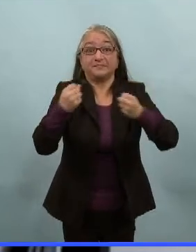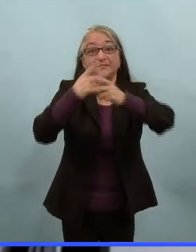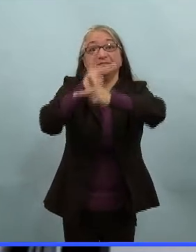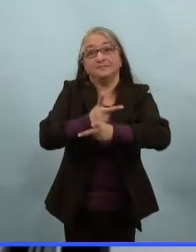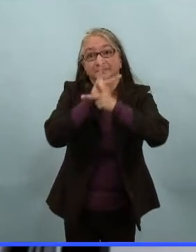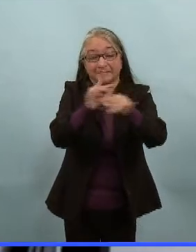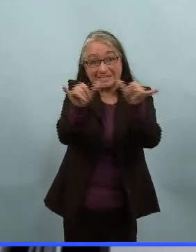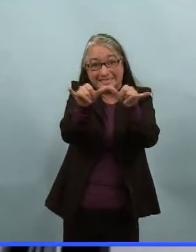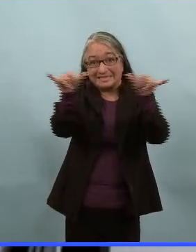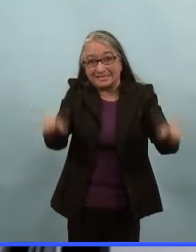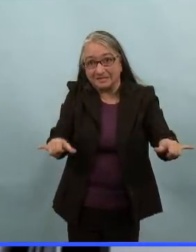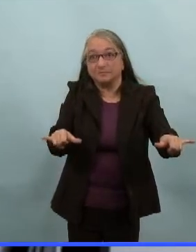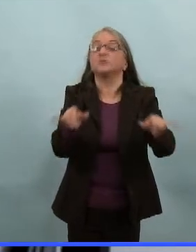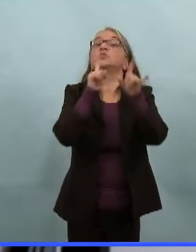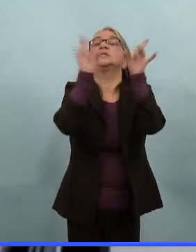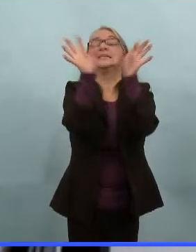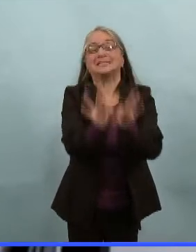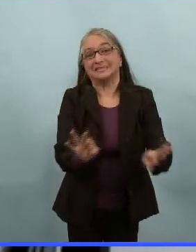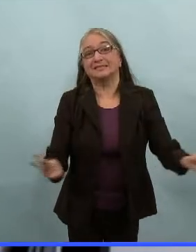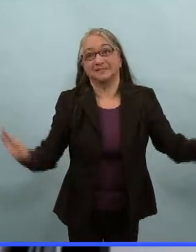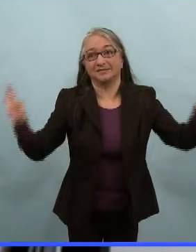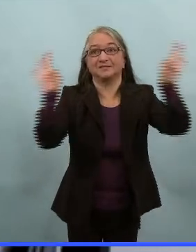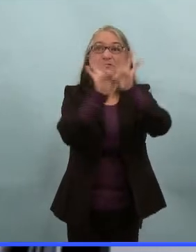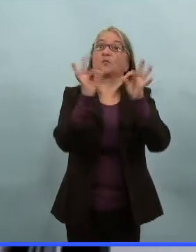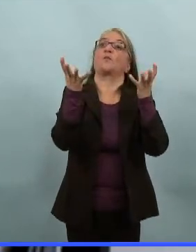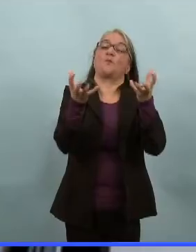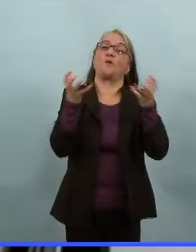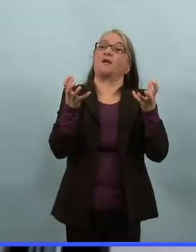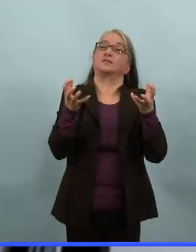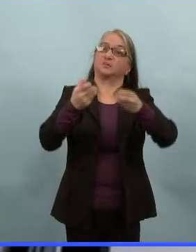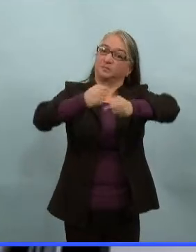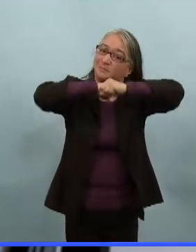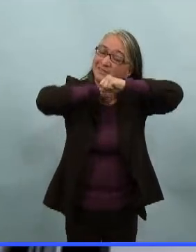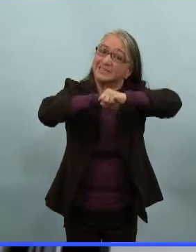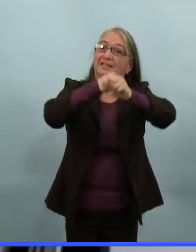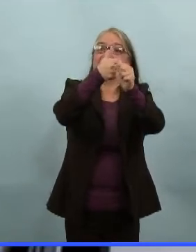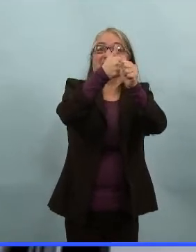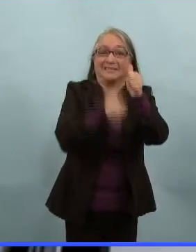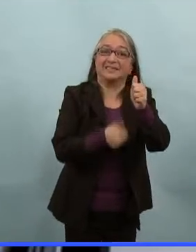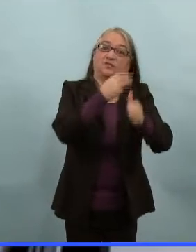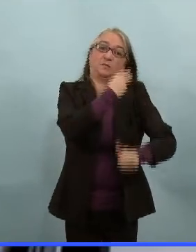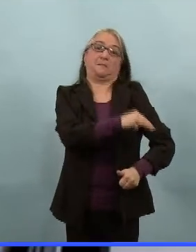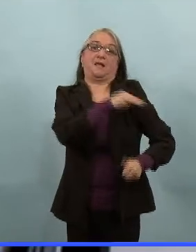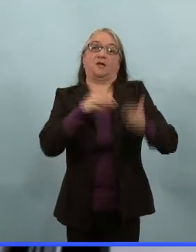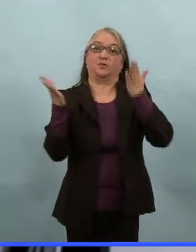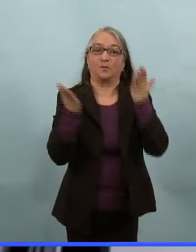single manitoban you know being in the hospital is a very unpleasant experience being in the icu